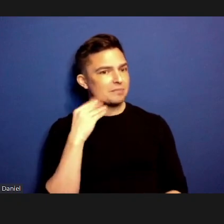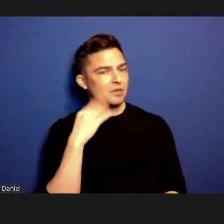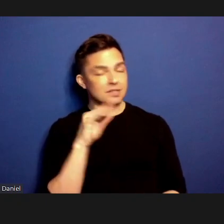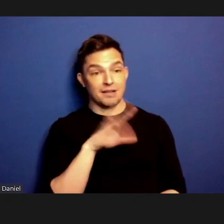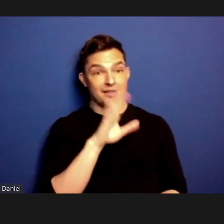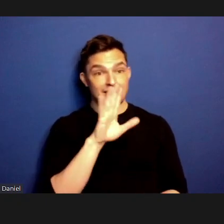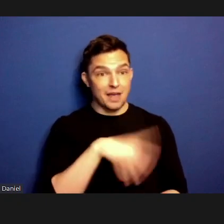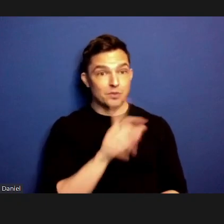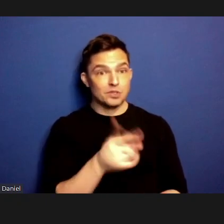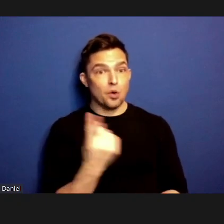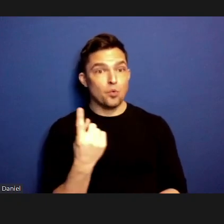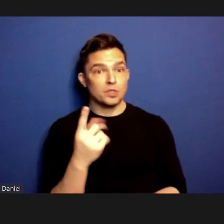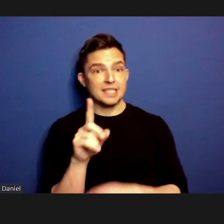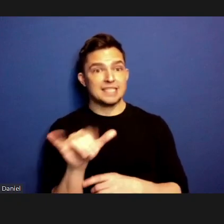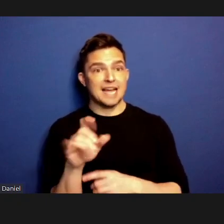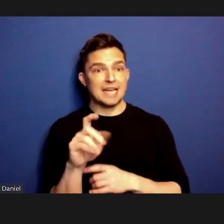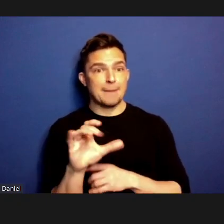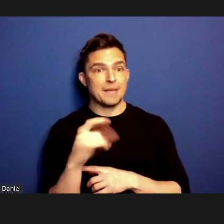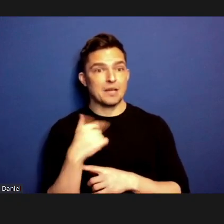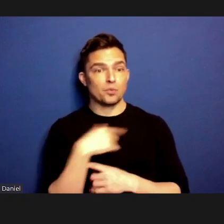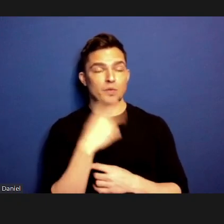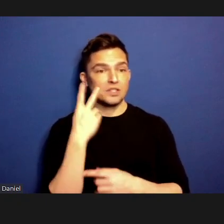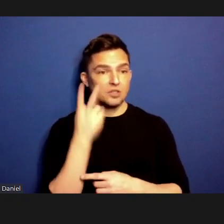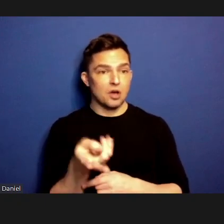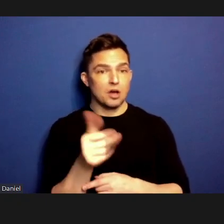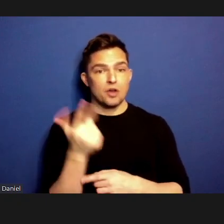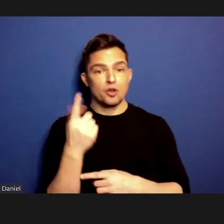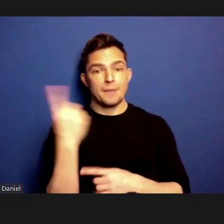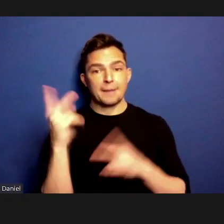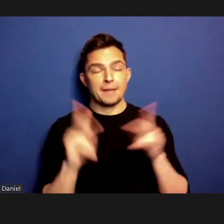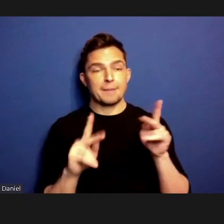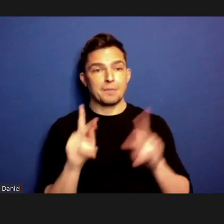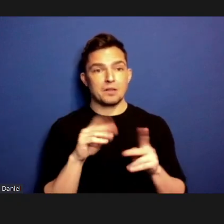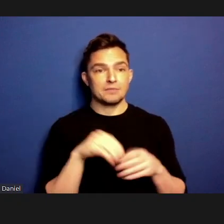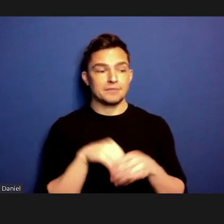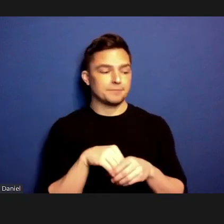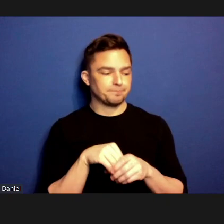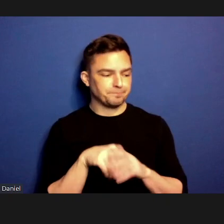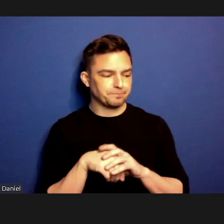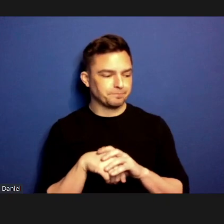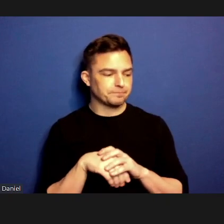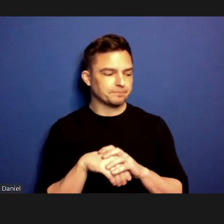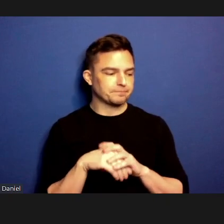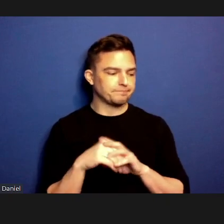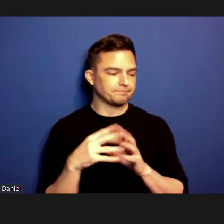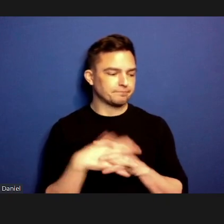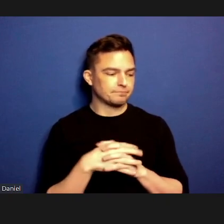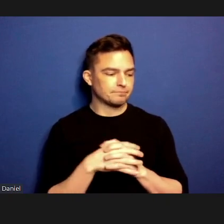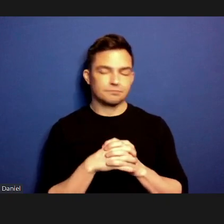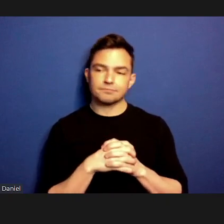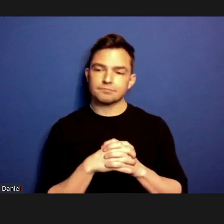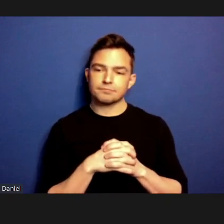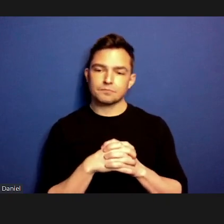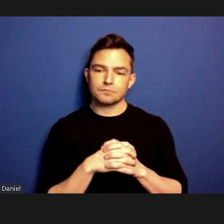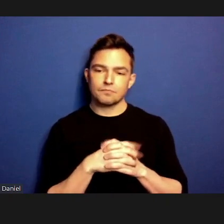dynamic that we saw other black people in that conference. And so I wanted to share